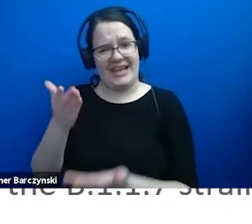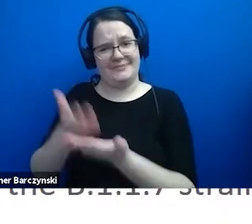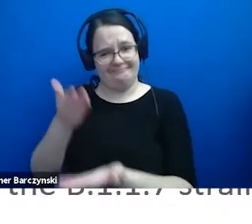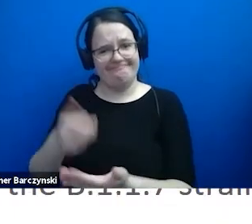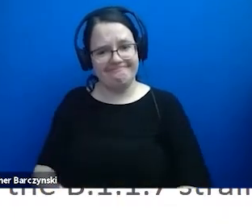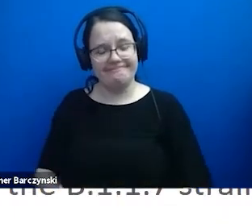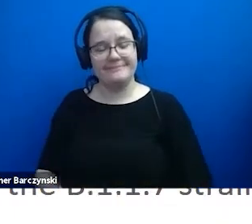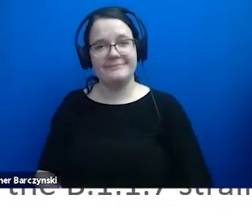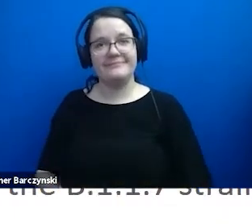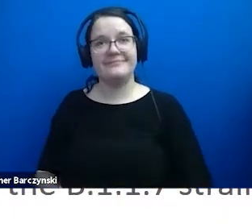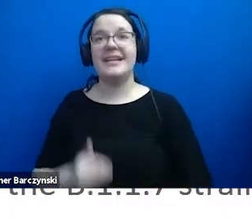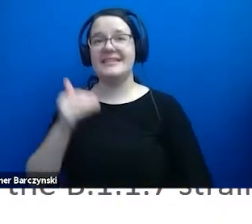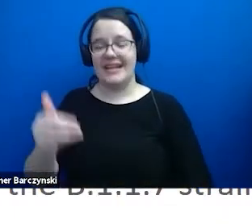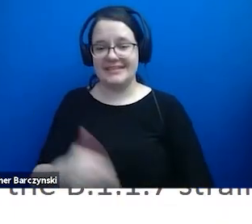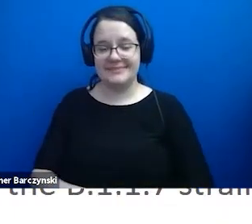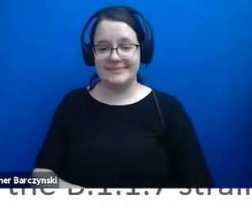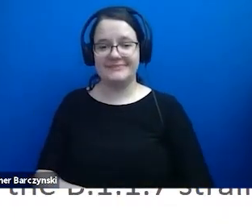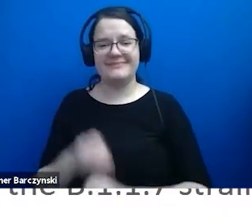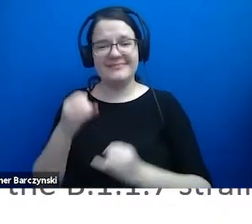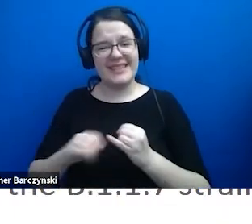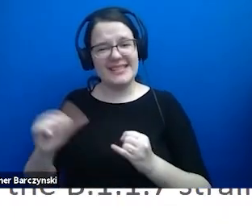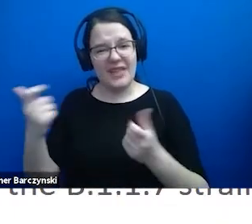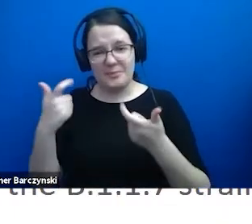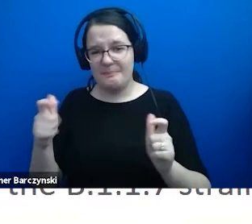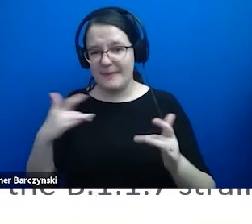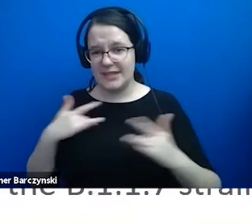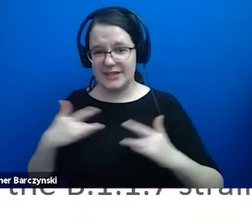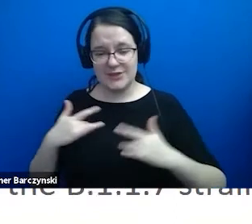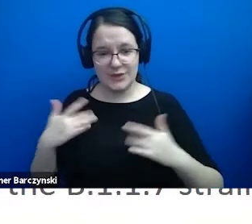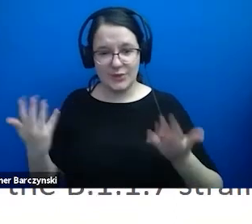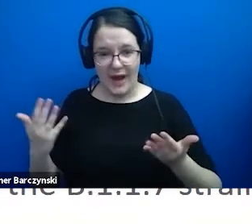and then lastly another big concern is whether or not the current vaccines will work